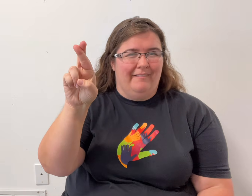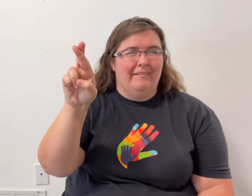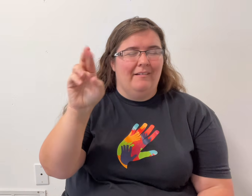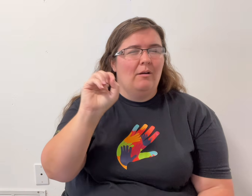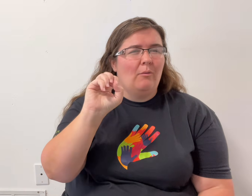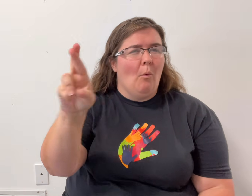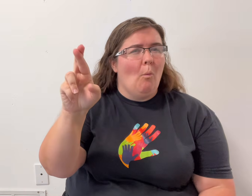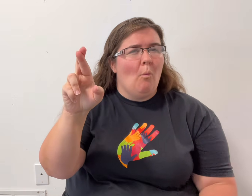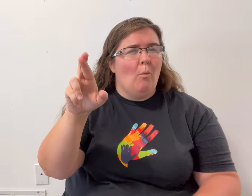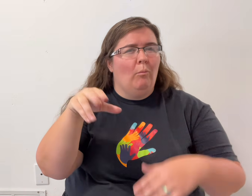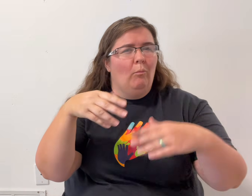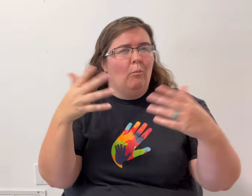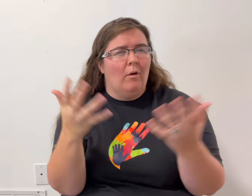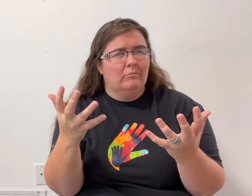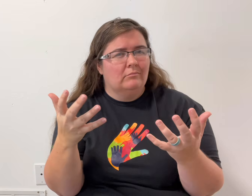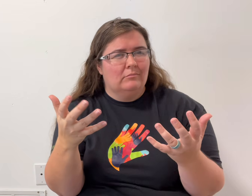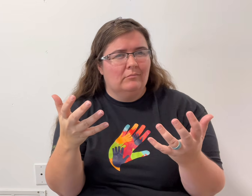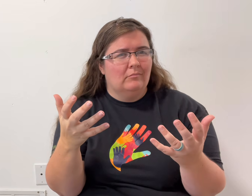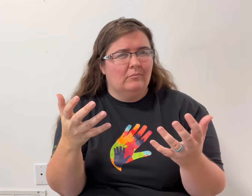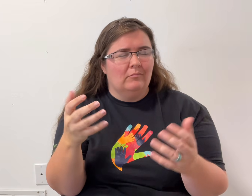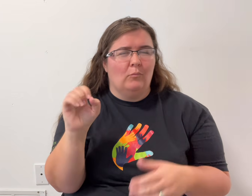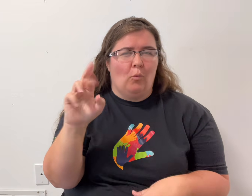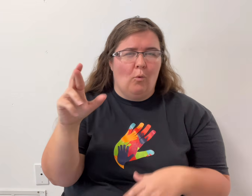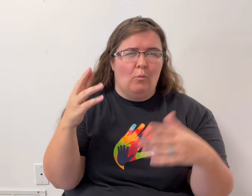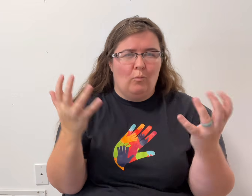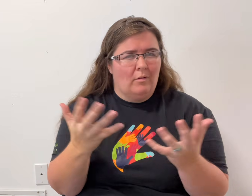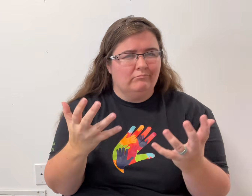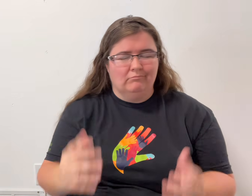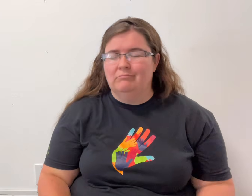OR WHAT